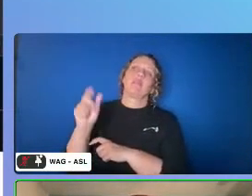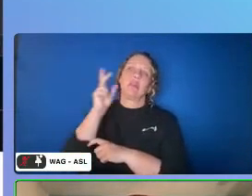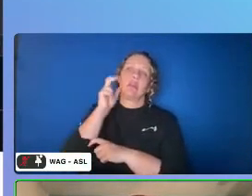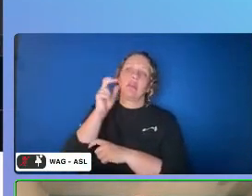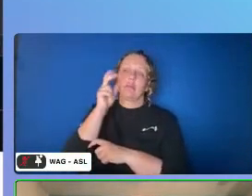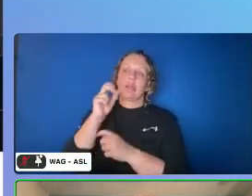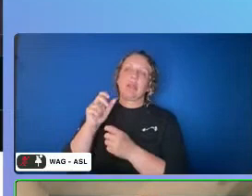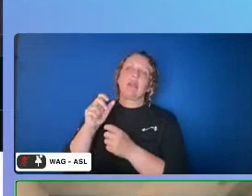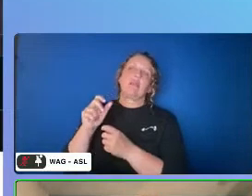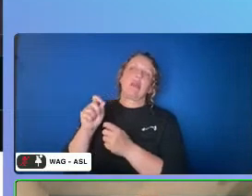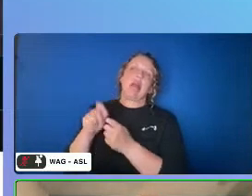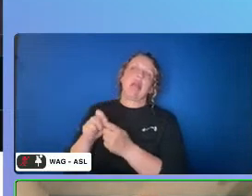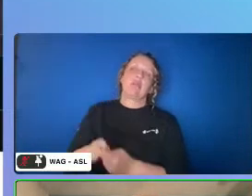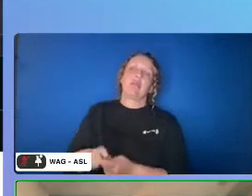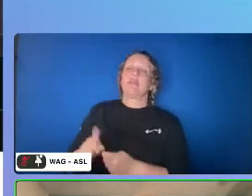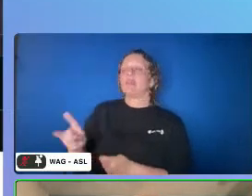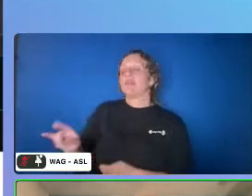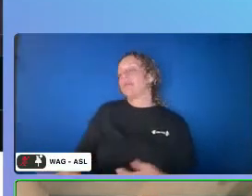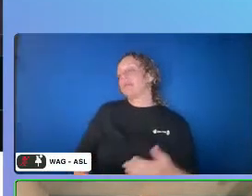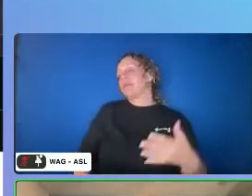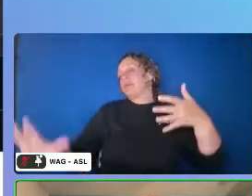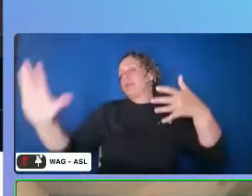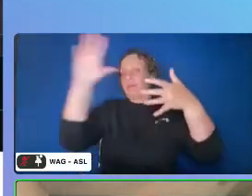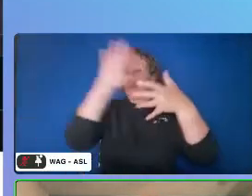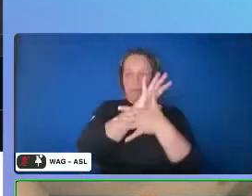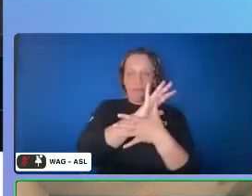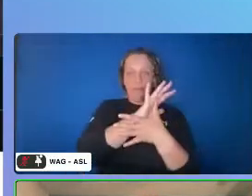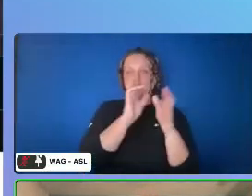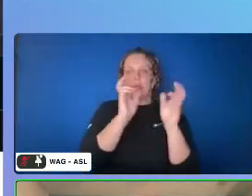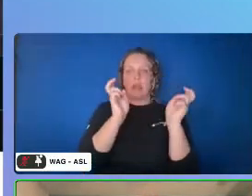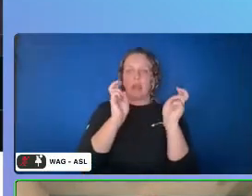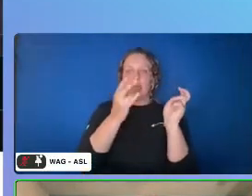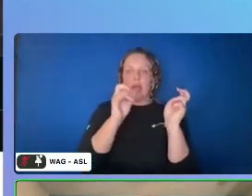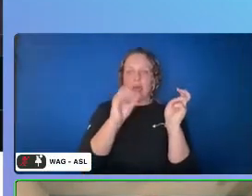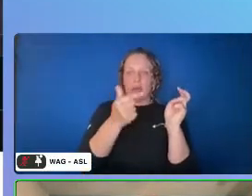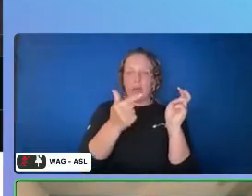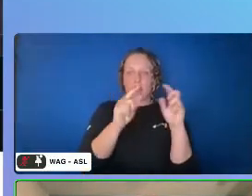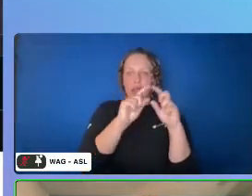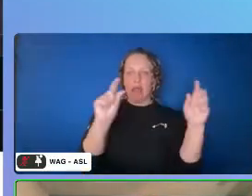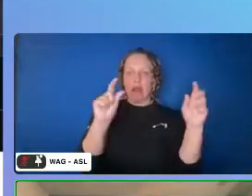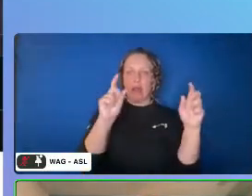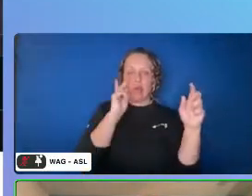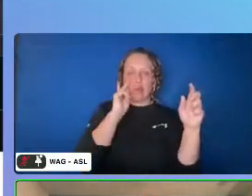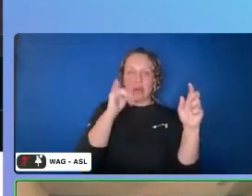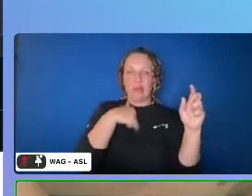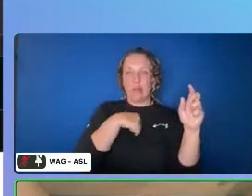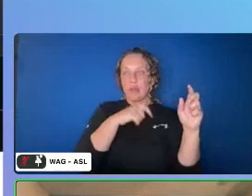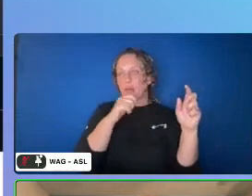So let's start with headings. So it said, "Hey, we've highlighted the one heading we could find on your site. Do you see any that should not be headings?"